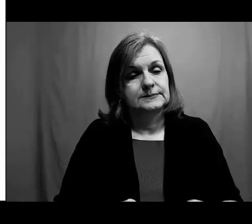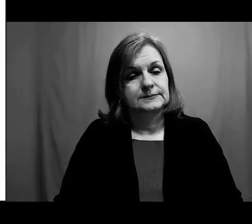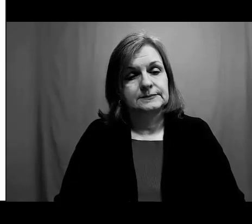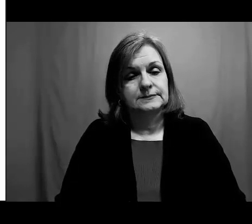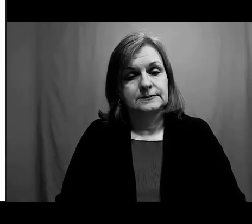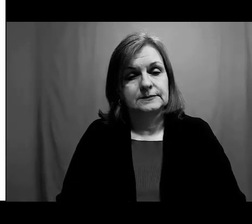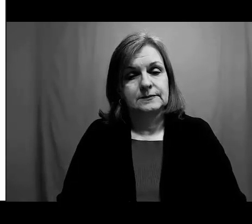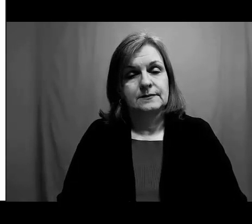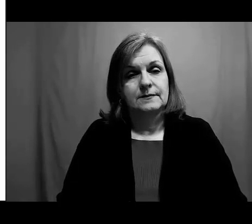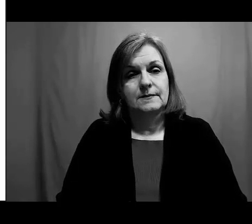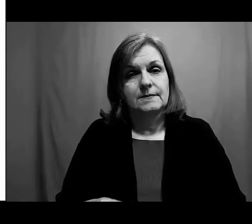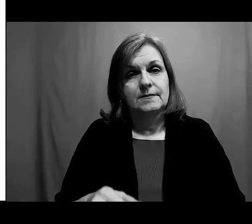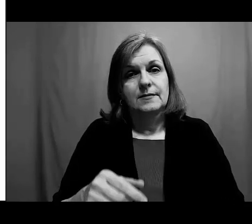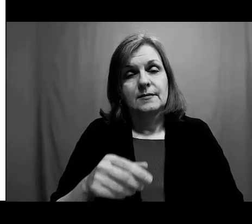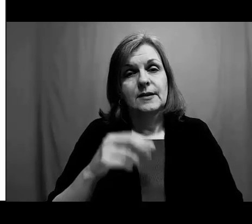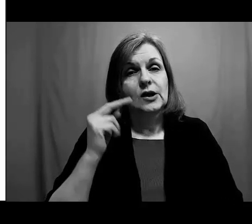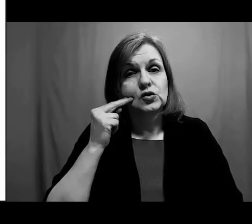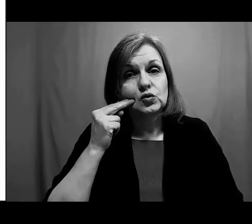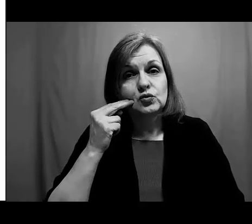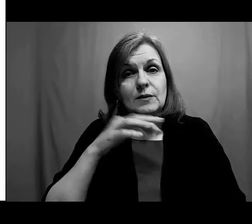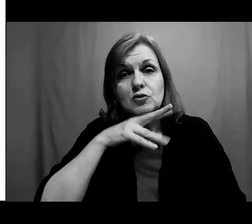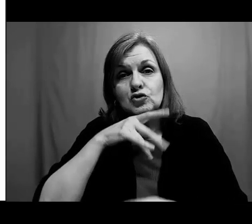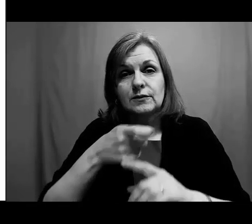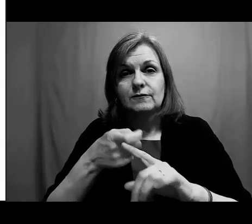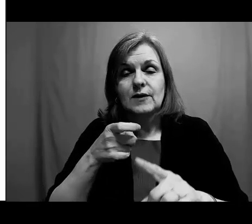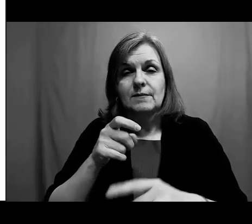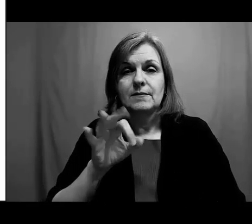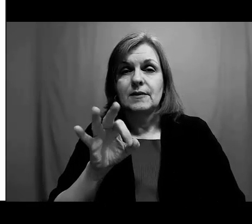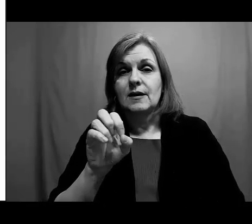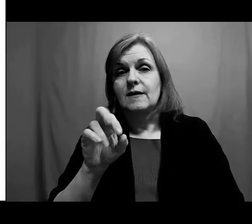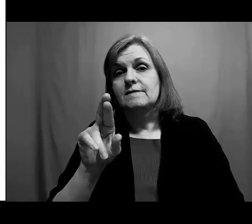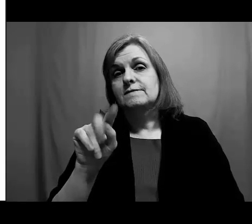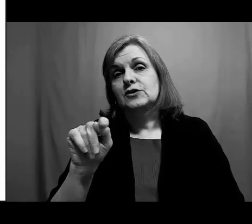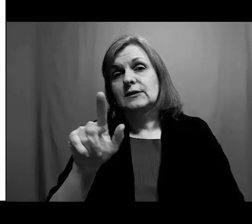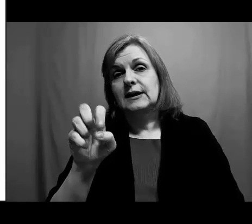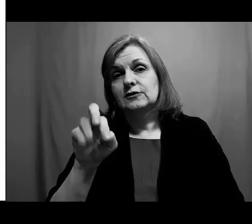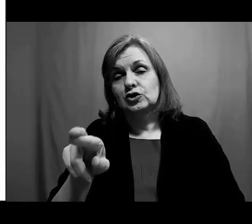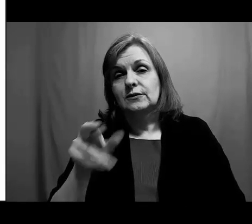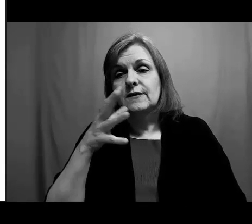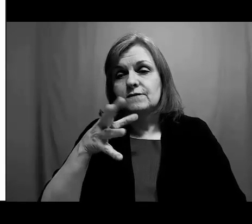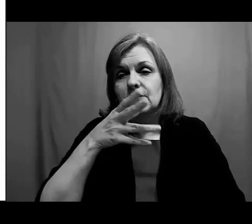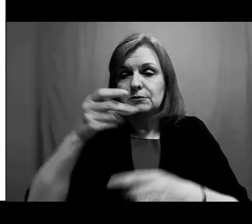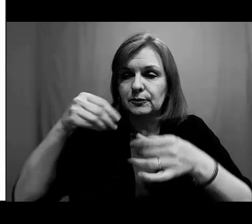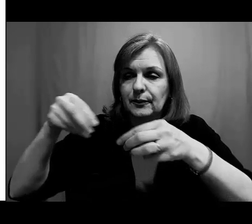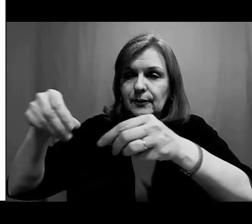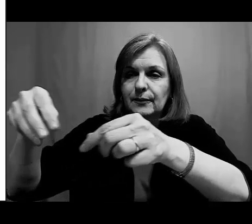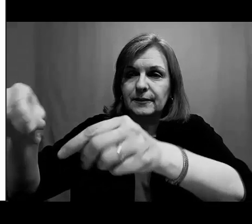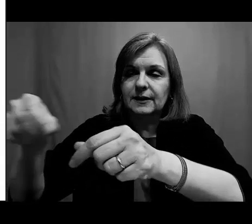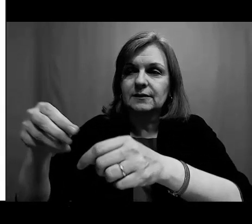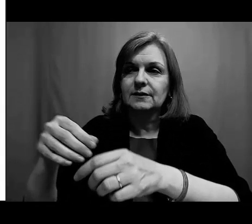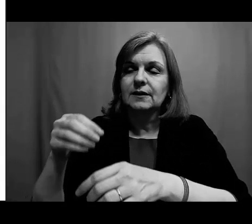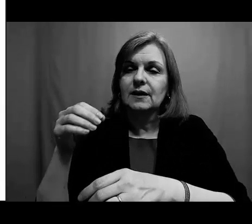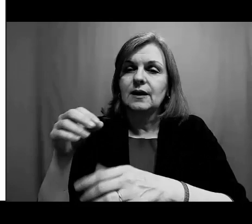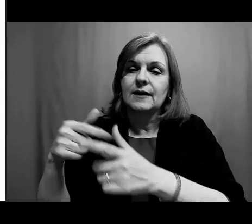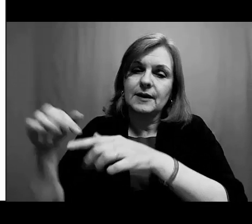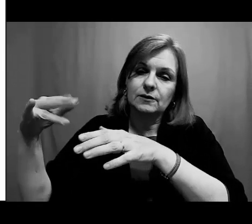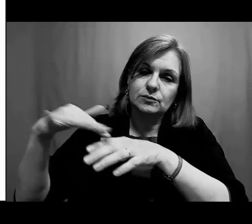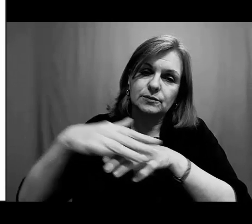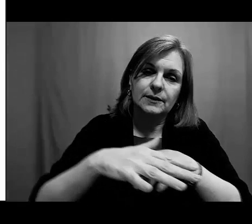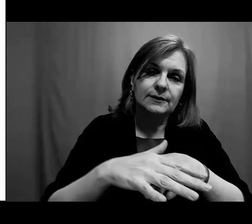nutrient pollution from fertilizers again like we mentioned with the water cycle - we deal with runoff -